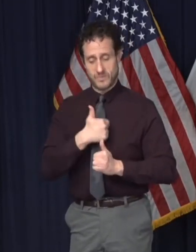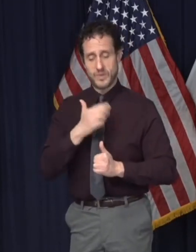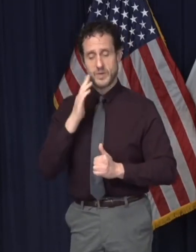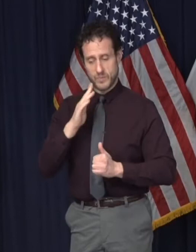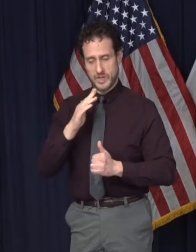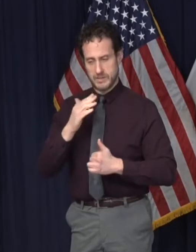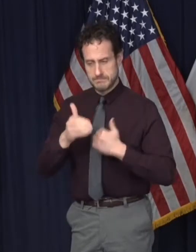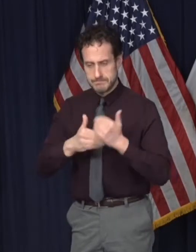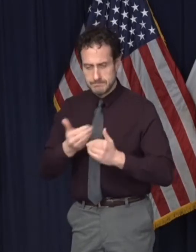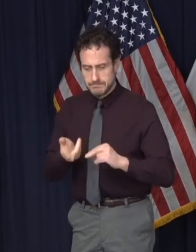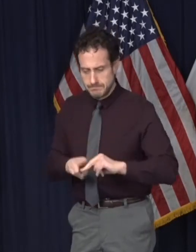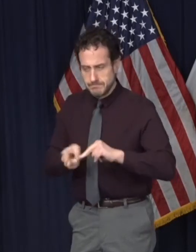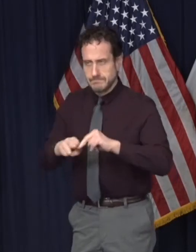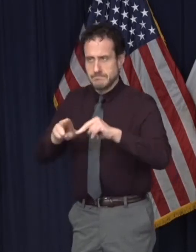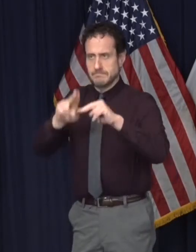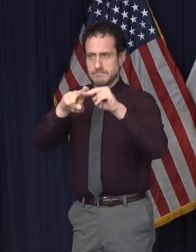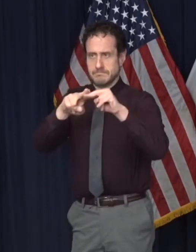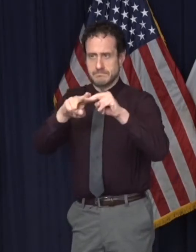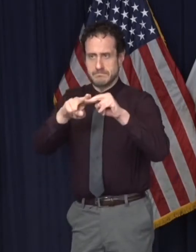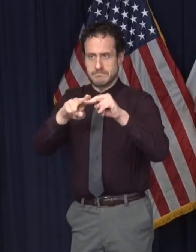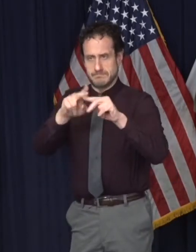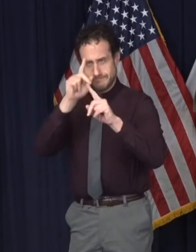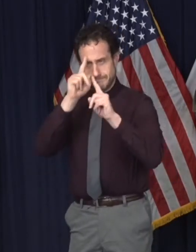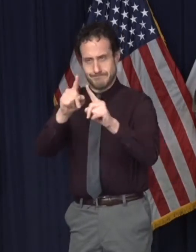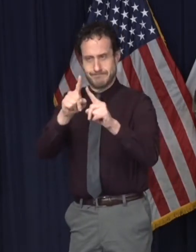MAP SHOWING HOW WE WERE GOING TO